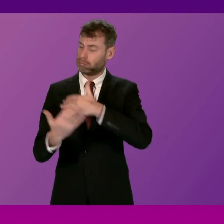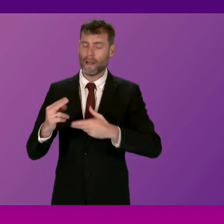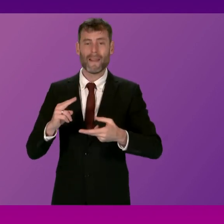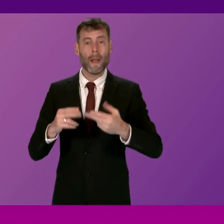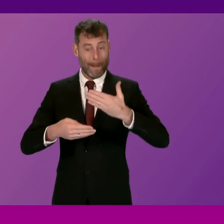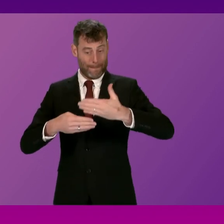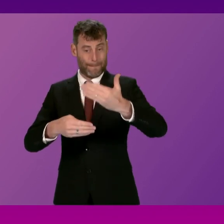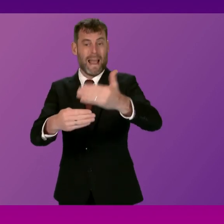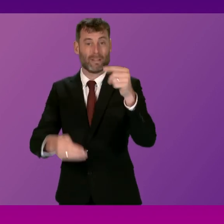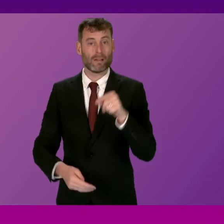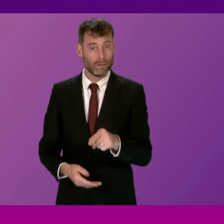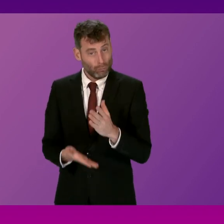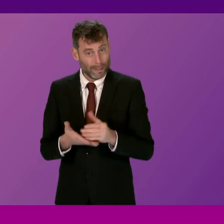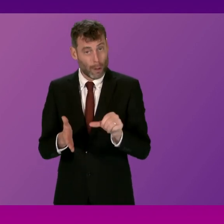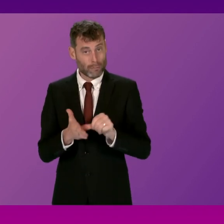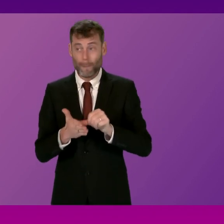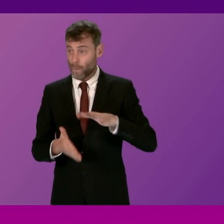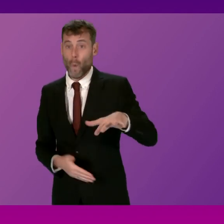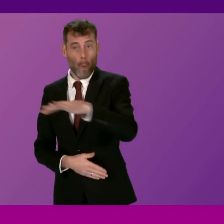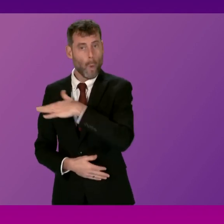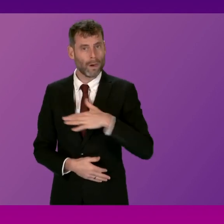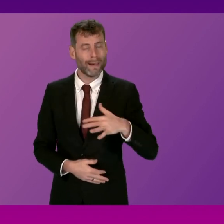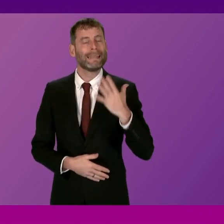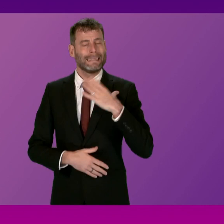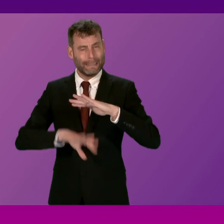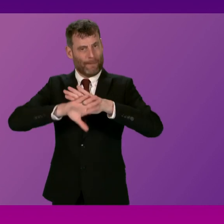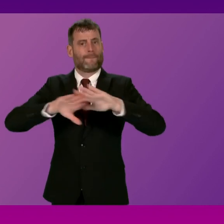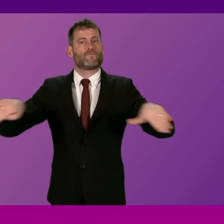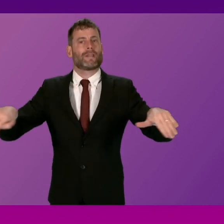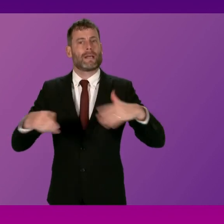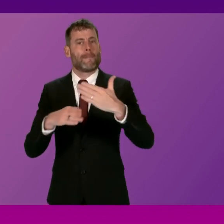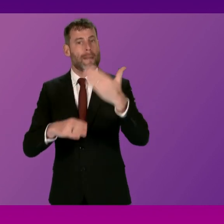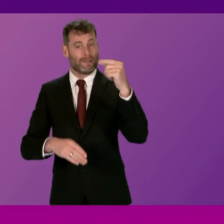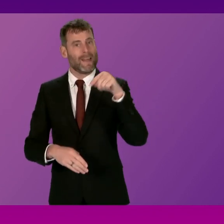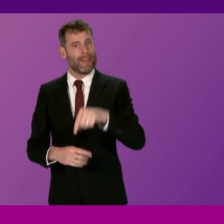a whole, and accessibility is necessary to achieve progress and development for all.